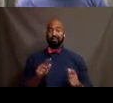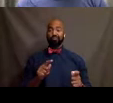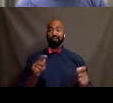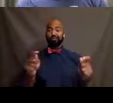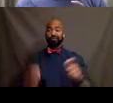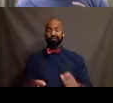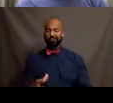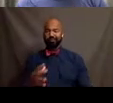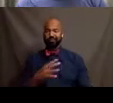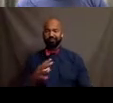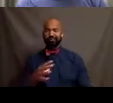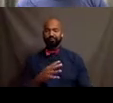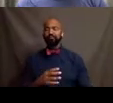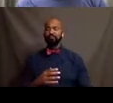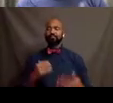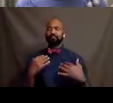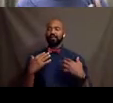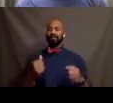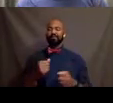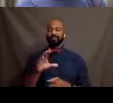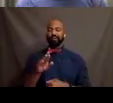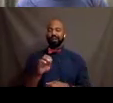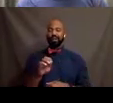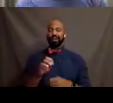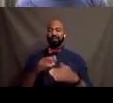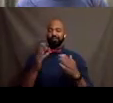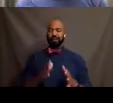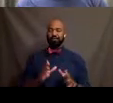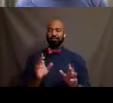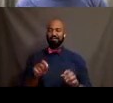need to be somewhat nimble in our information and being able to support your journey as well.